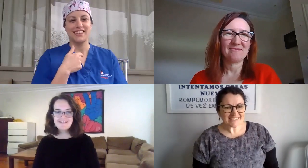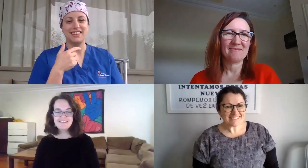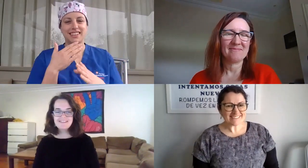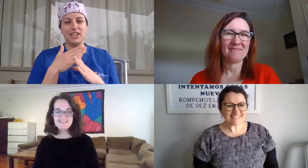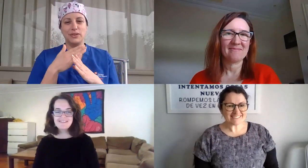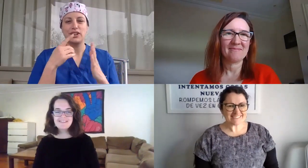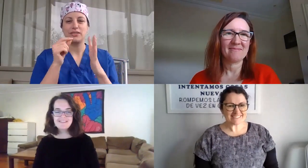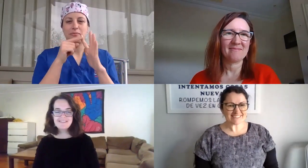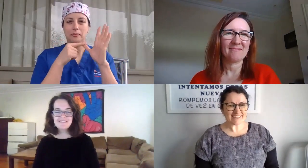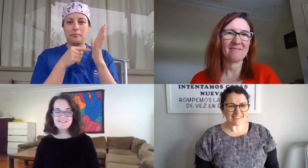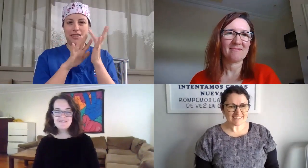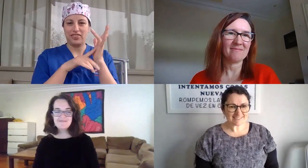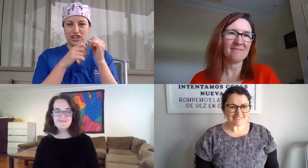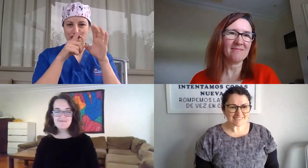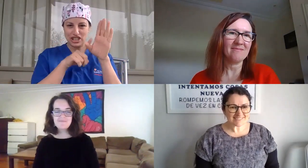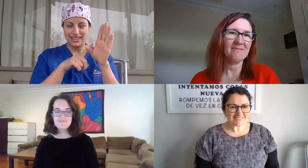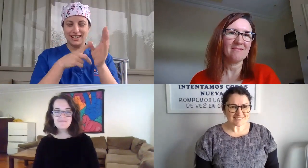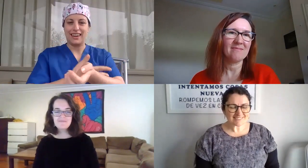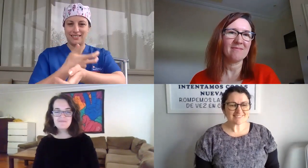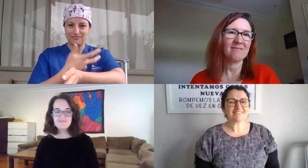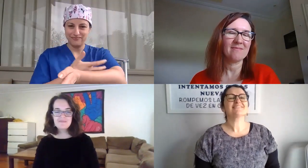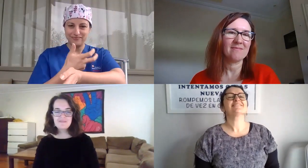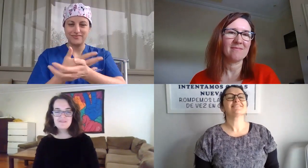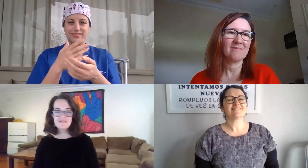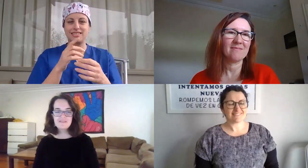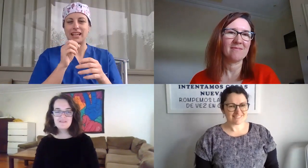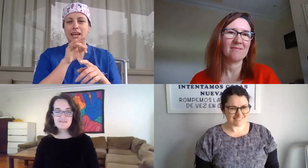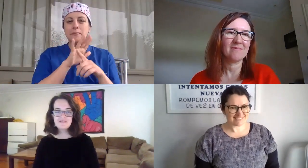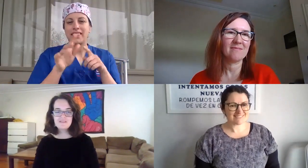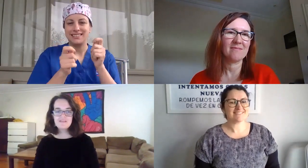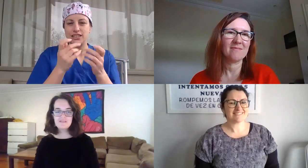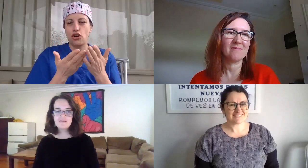little bit about yourself. Sure Thanks Maxine I work in